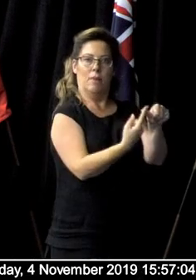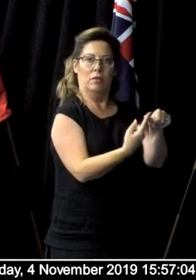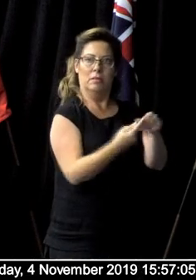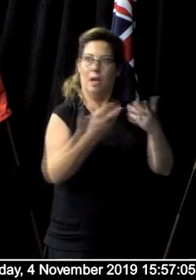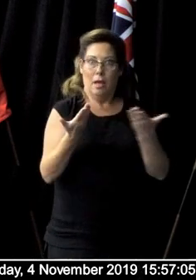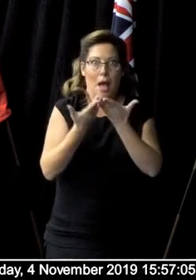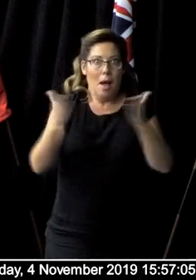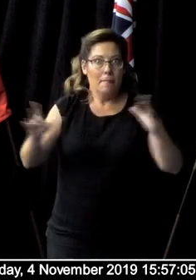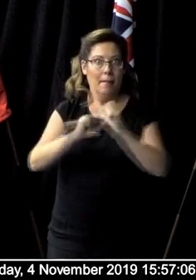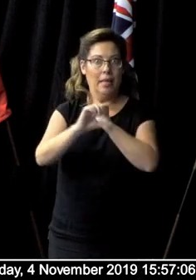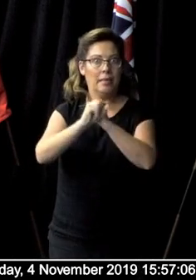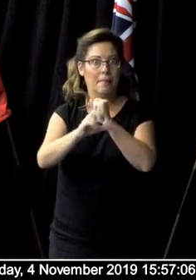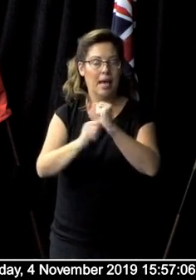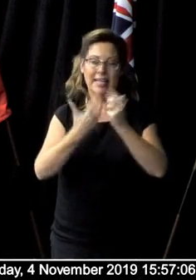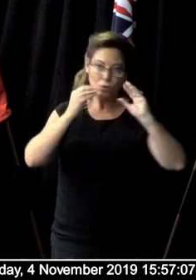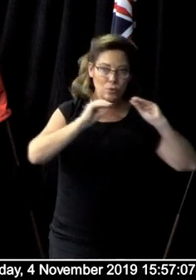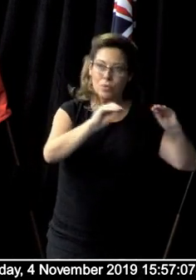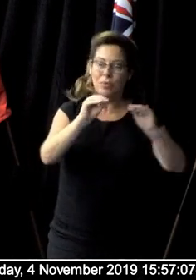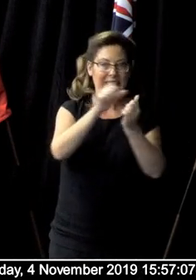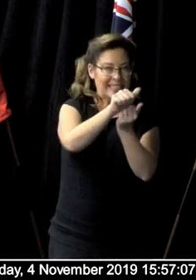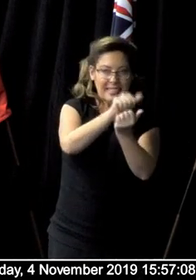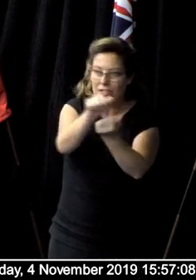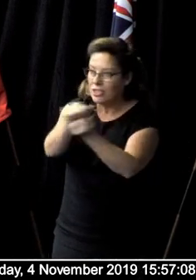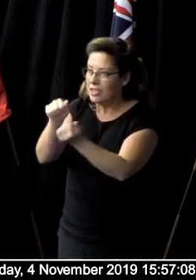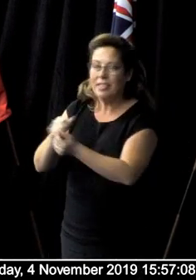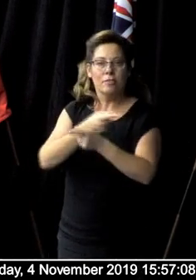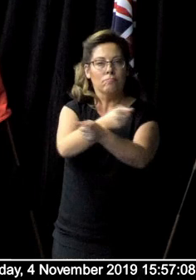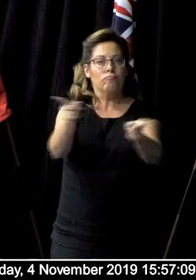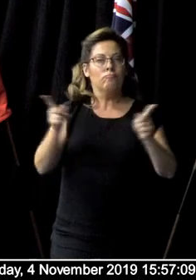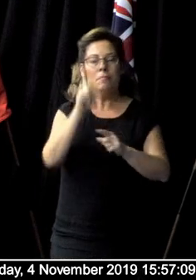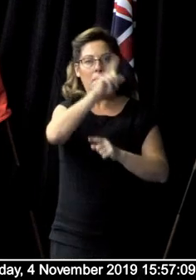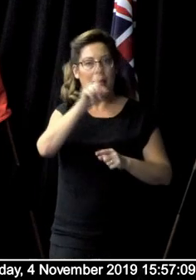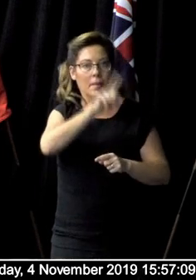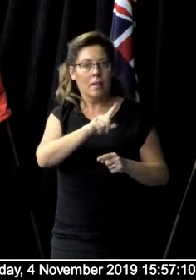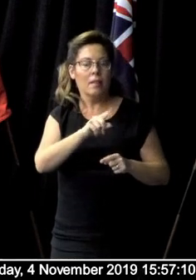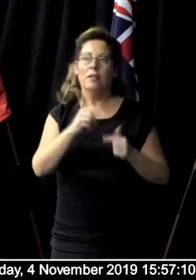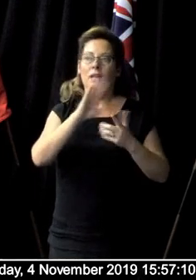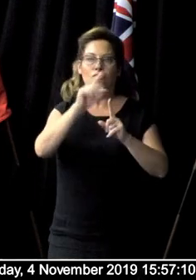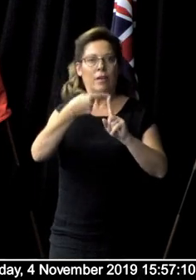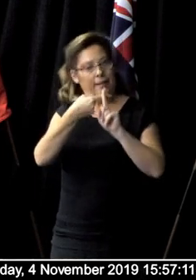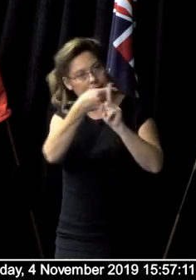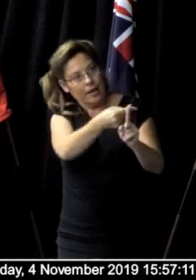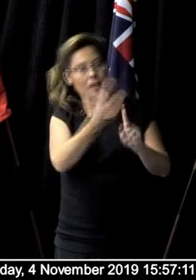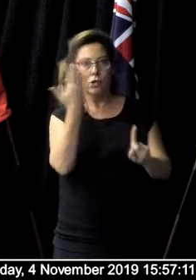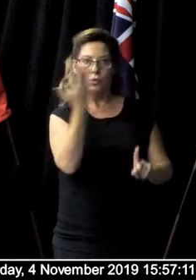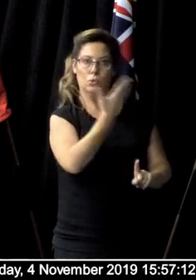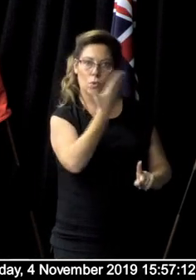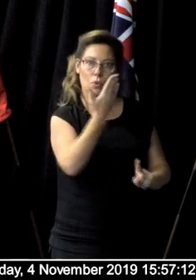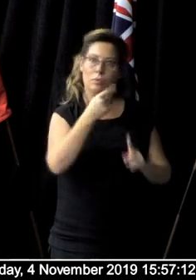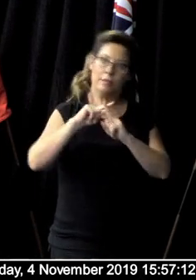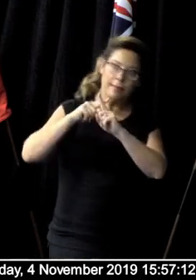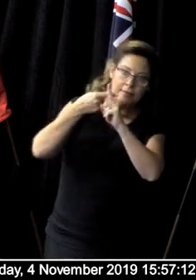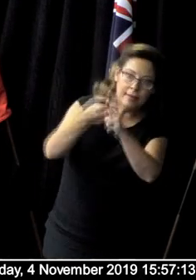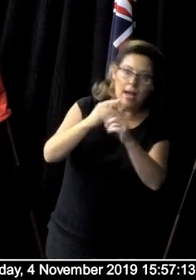if you like, which will target, you know, schools and community.